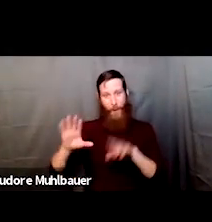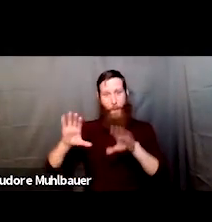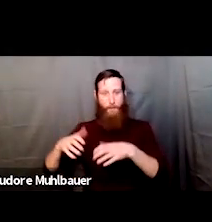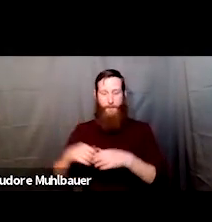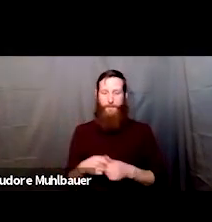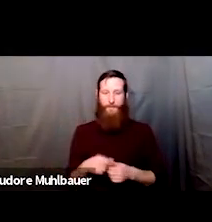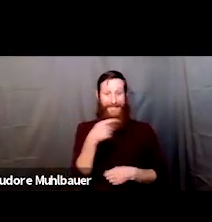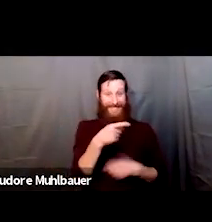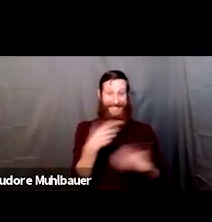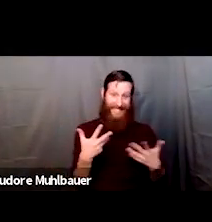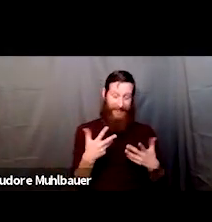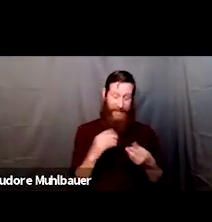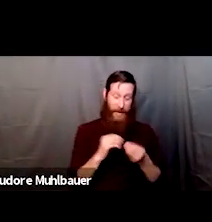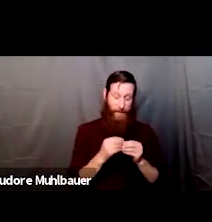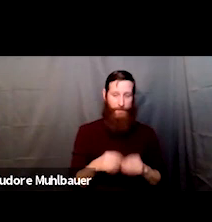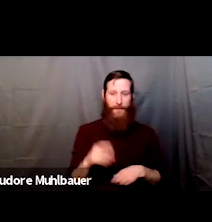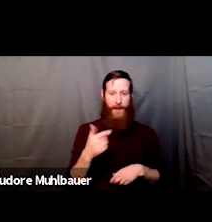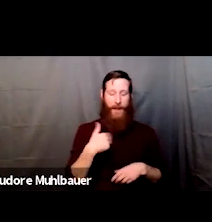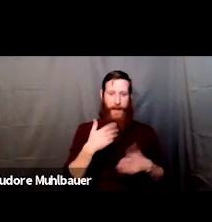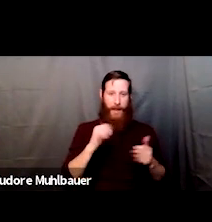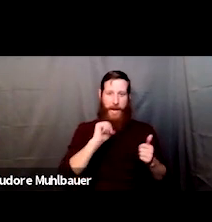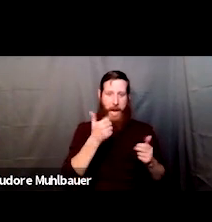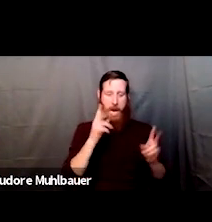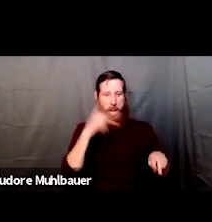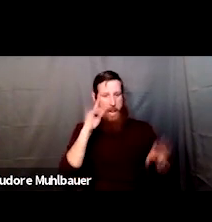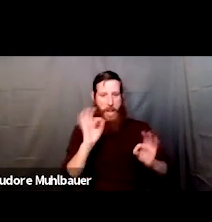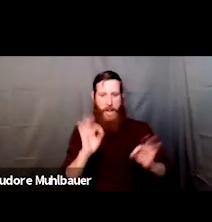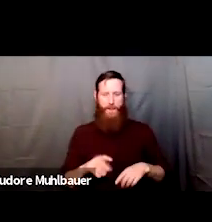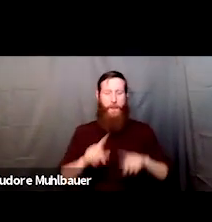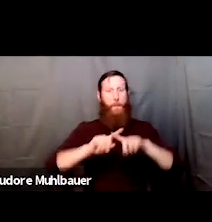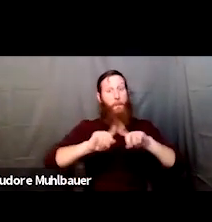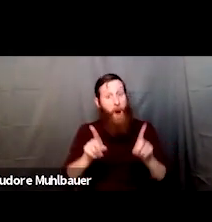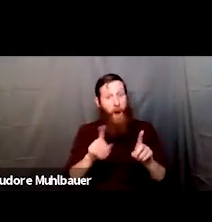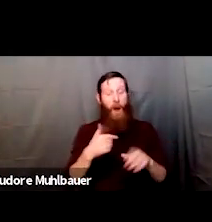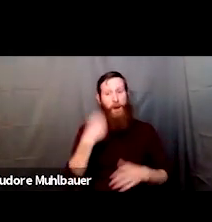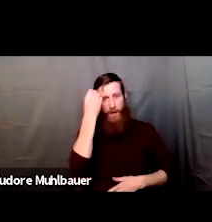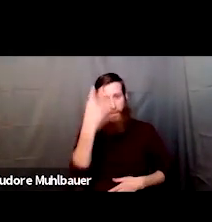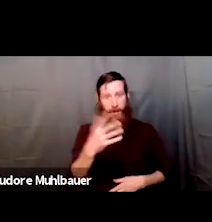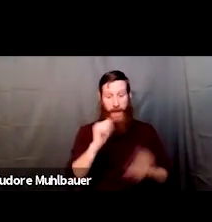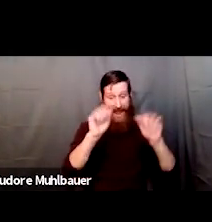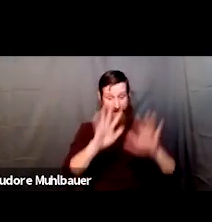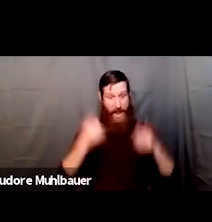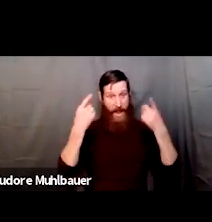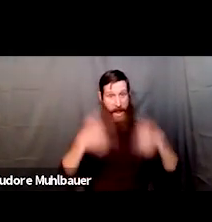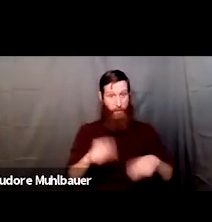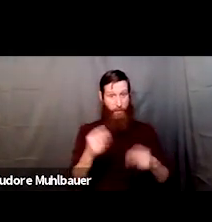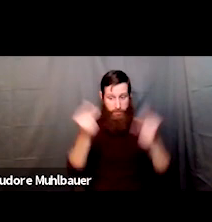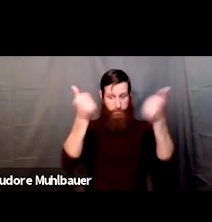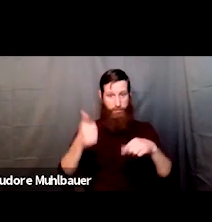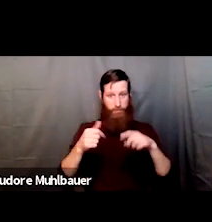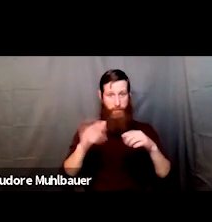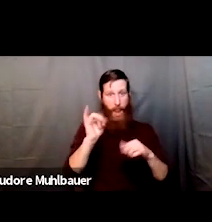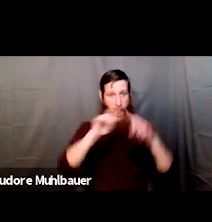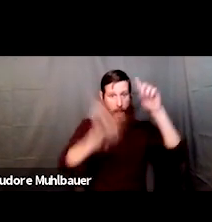but what it does mean is that avalanches do not strike like a bolt of lightning out of the sky, they tend to be triggered by us , and thus if we change our decision making